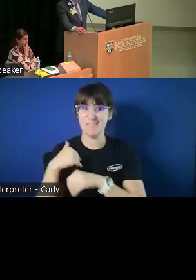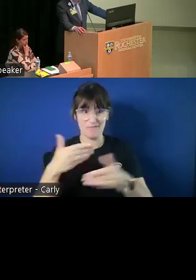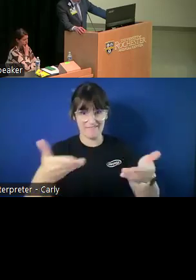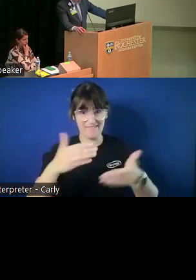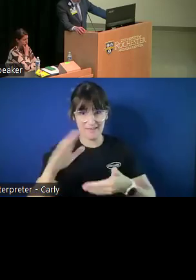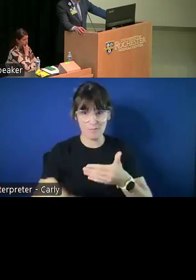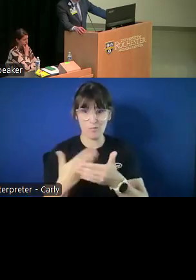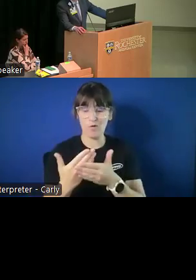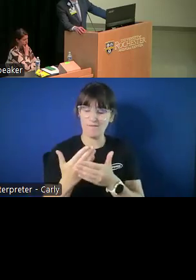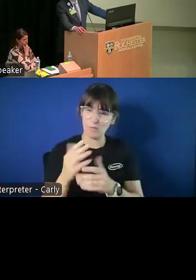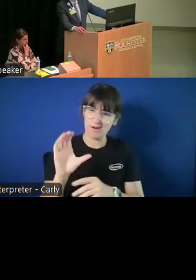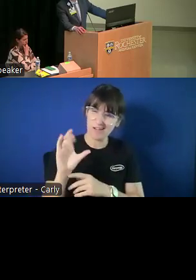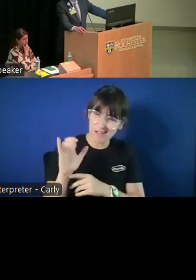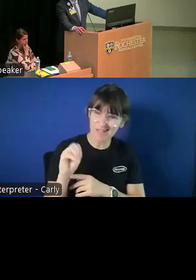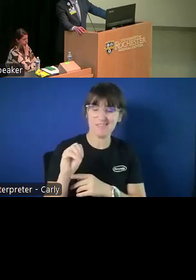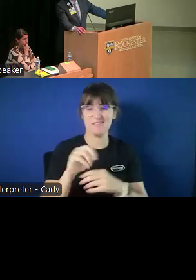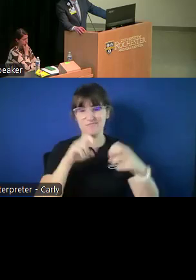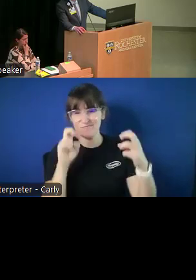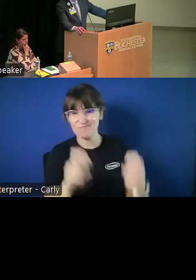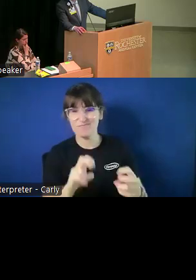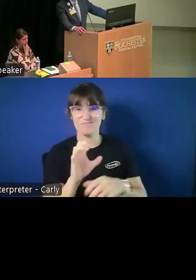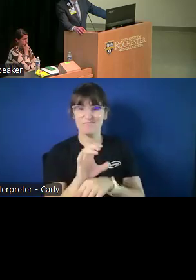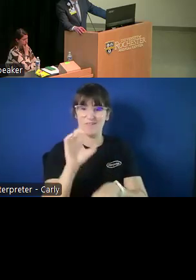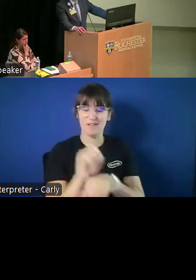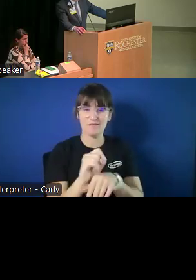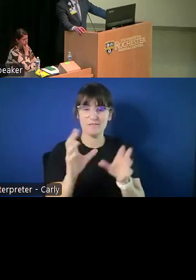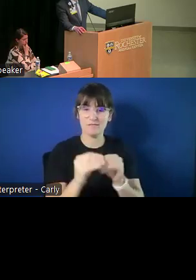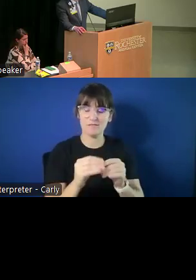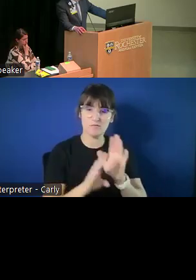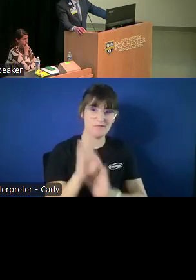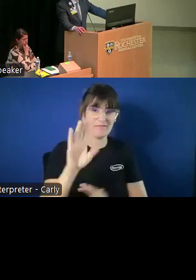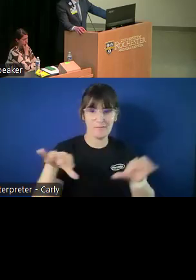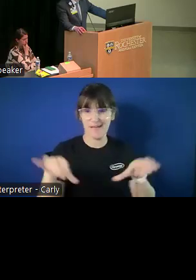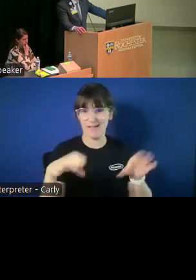these data and develop an action plan for the next year so we're going to really push hard to have